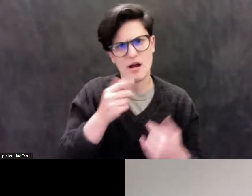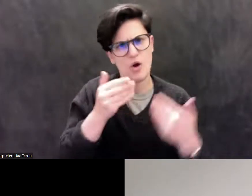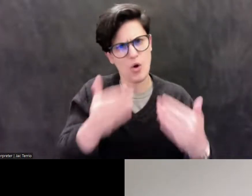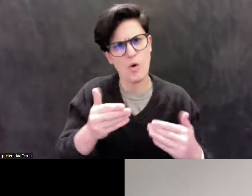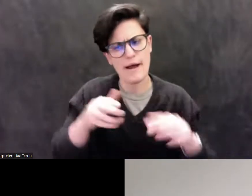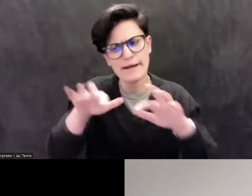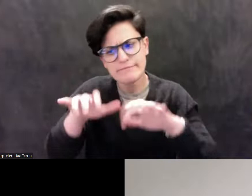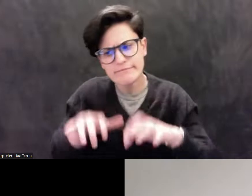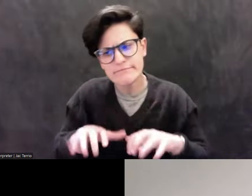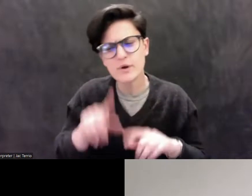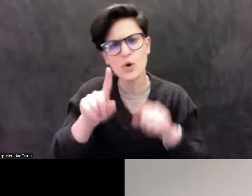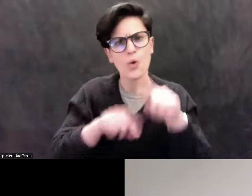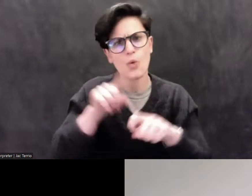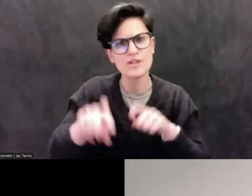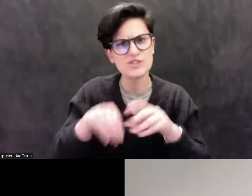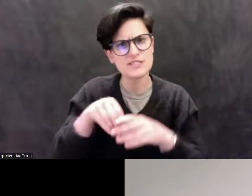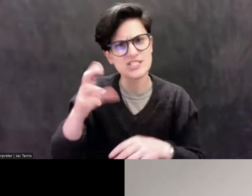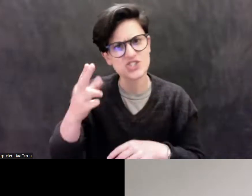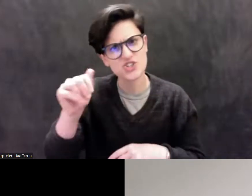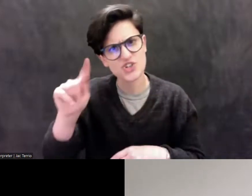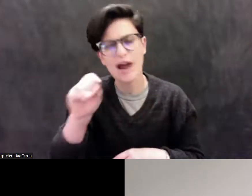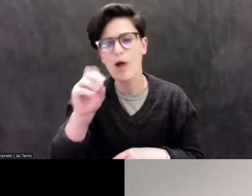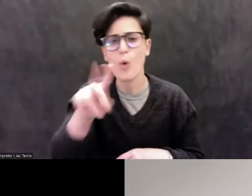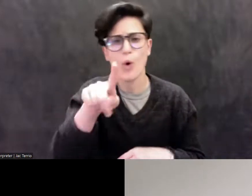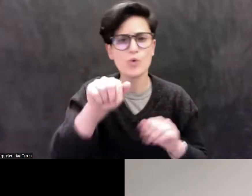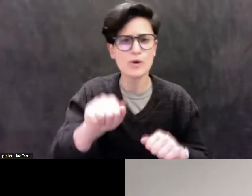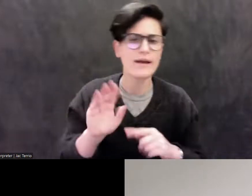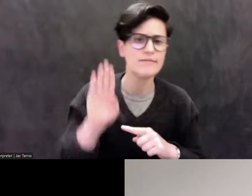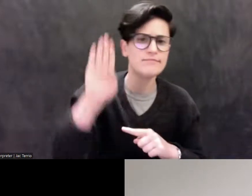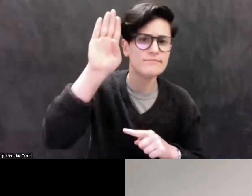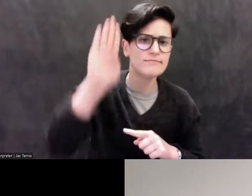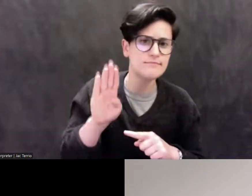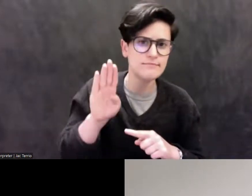hand feature which can be found under the reactions.